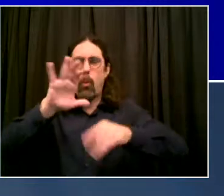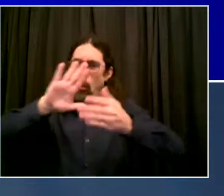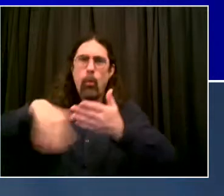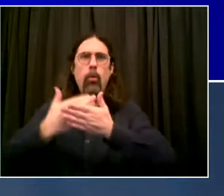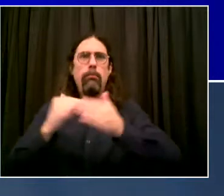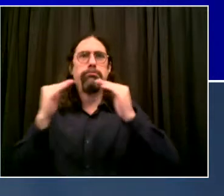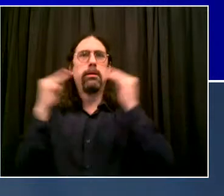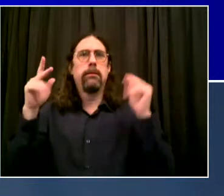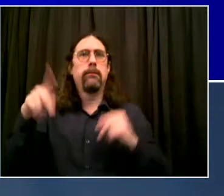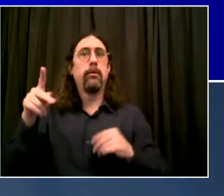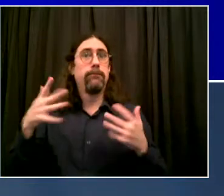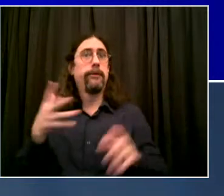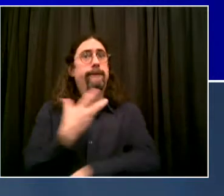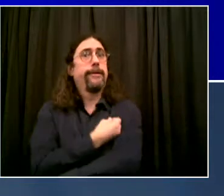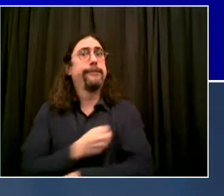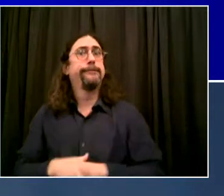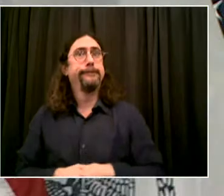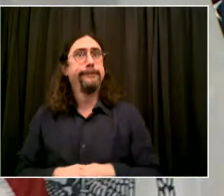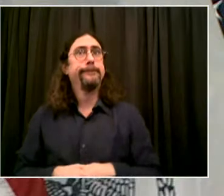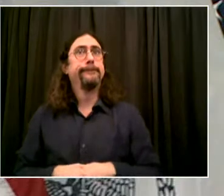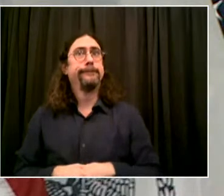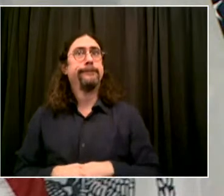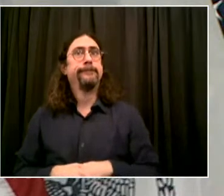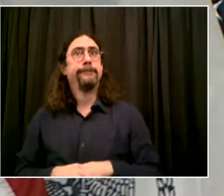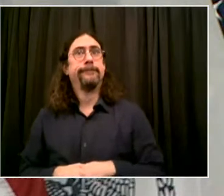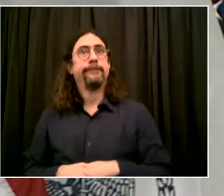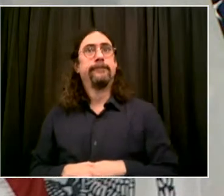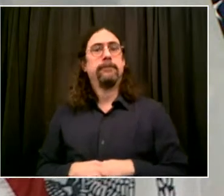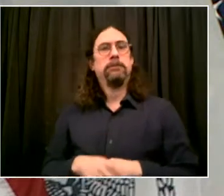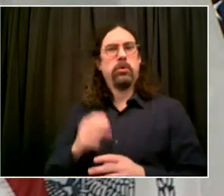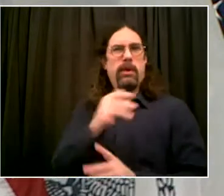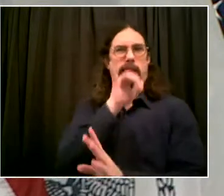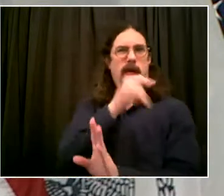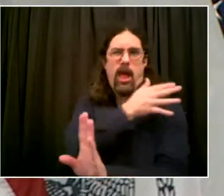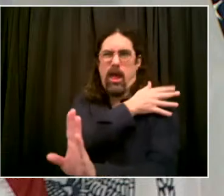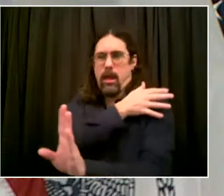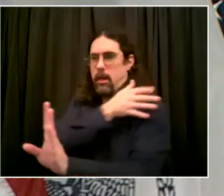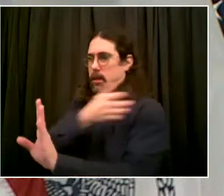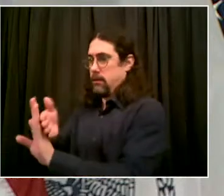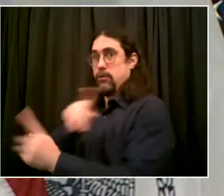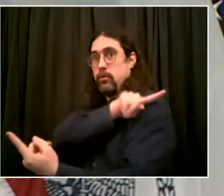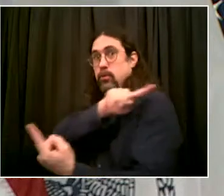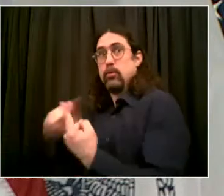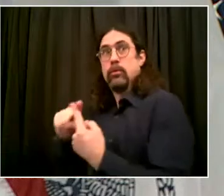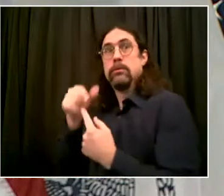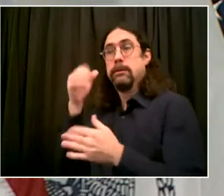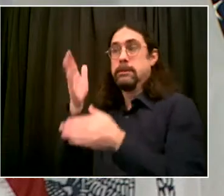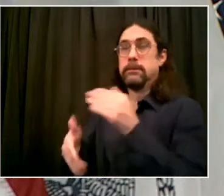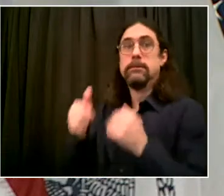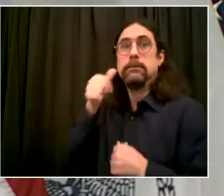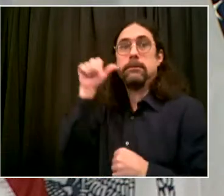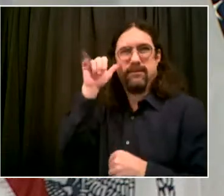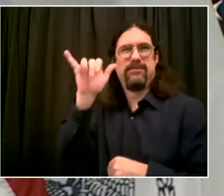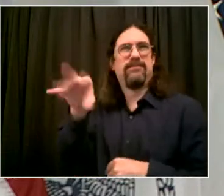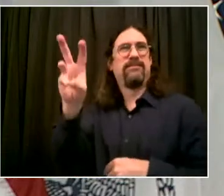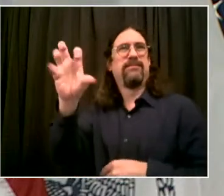THAT'S A SKILL WE ARE WORKING ON RIGHT NOW, IT'S LITERALLY IF WE HAD VACACNCINCIATDE E E SINGLE PERSON IN AN ORGAN. WE COULD BE DOINGG SO MUCH MORE. RIGHT NOW I NEED